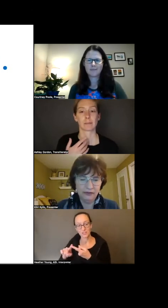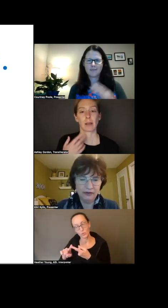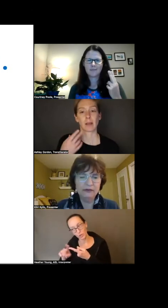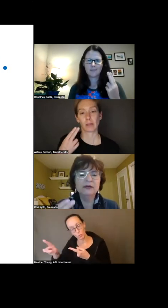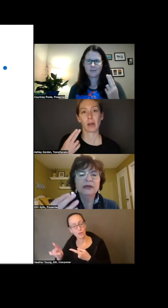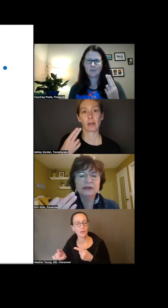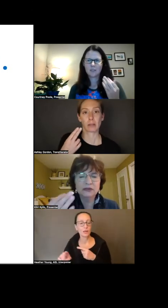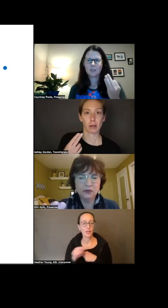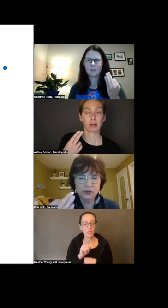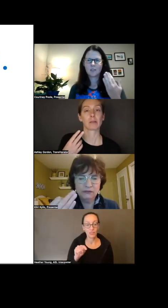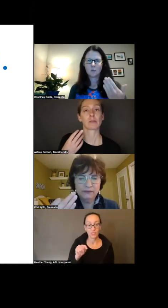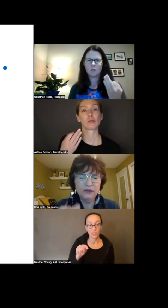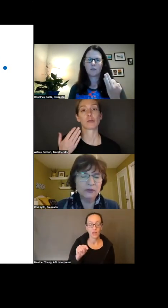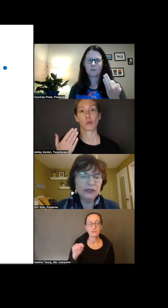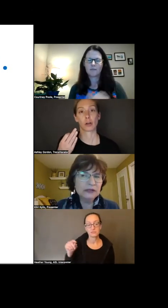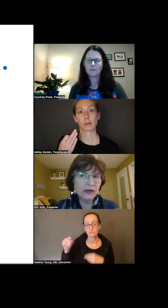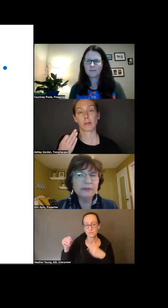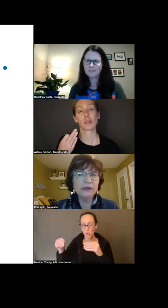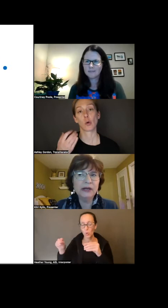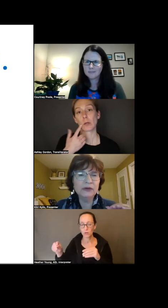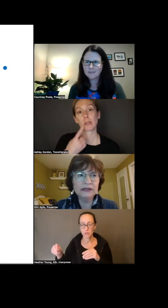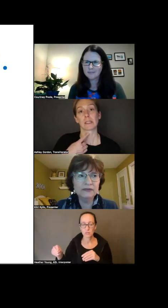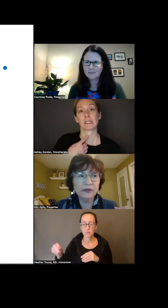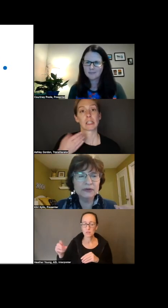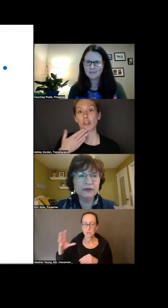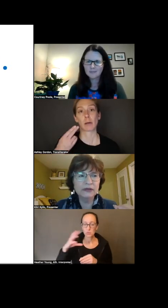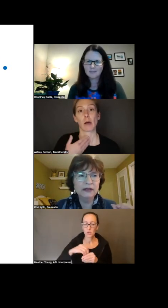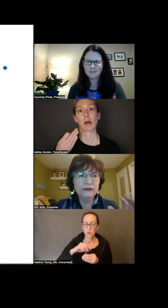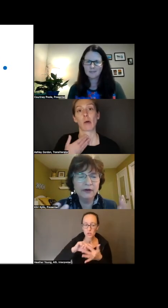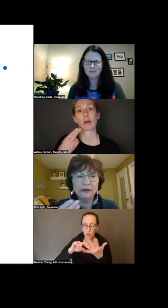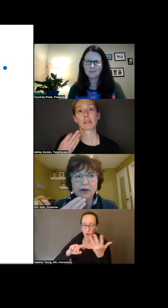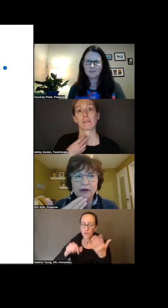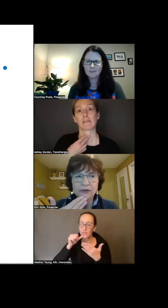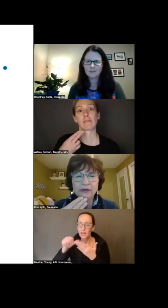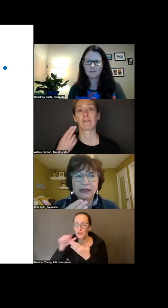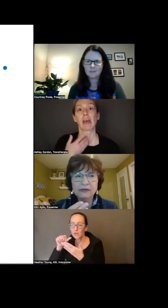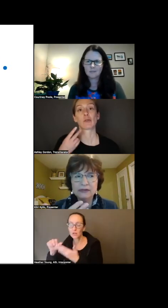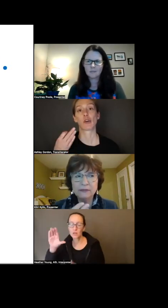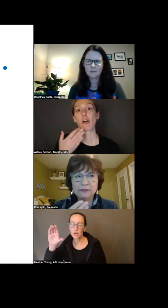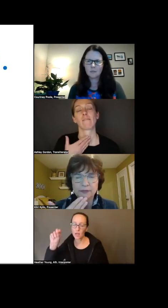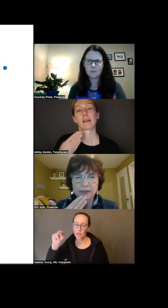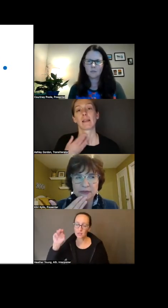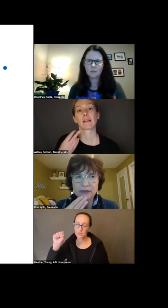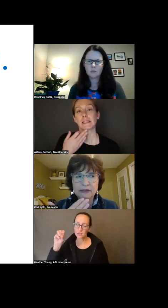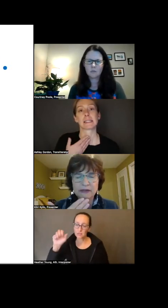the store. So we didn't talk about how consonant vowels are often at the same placement, the handshape